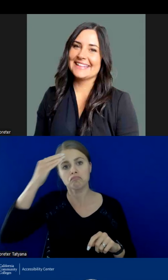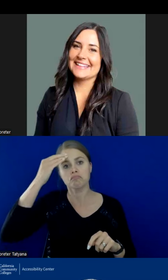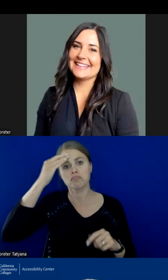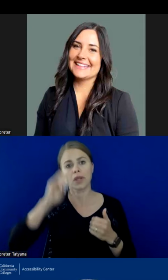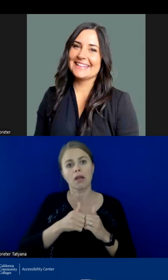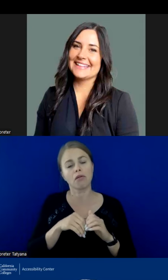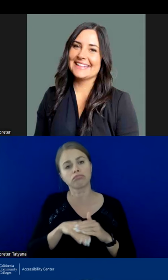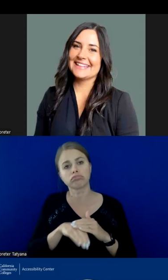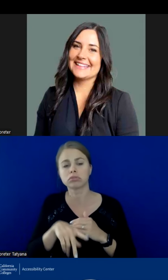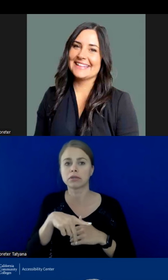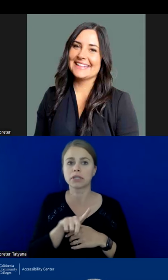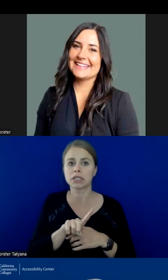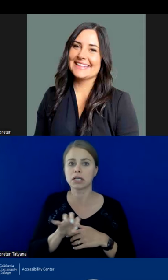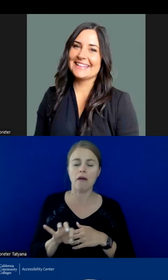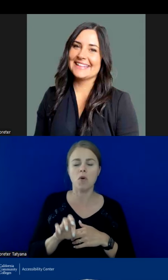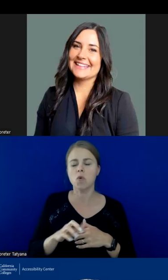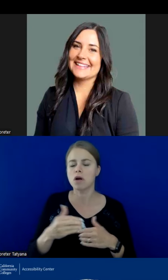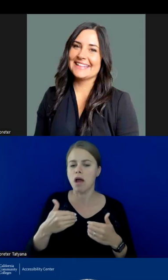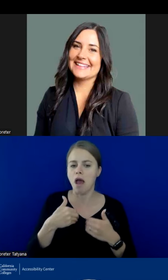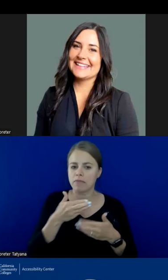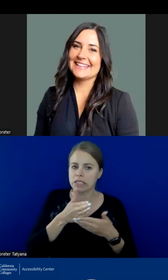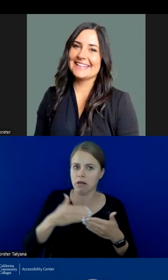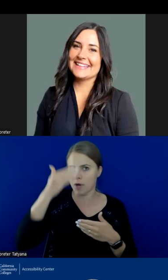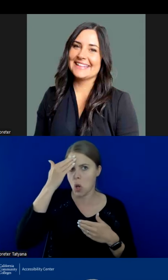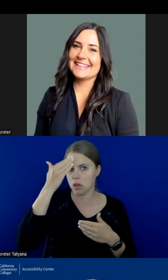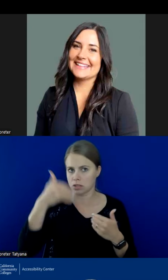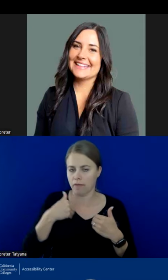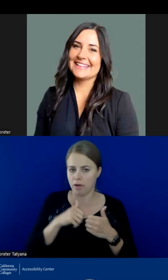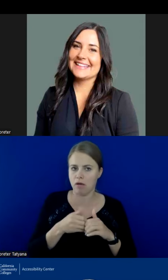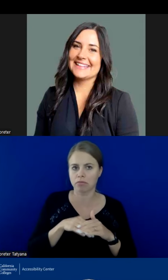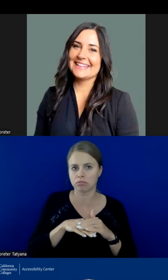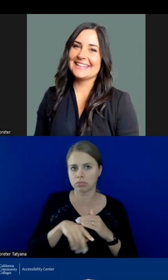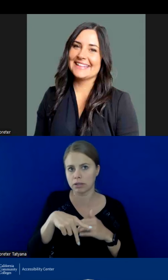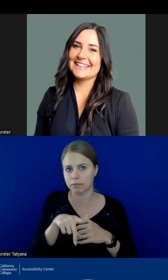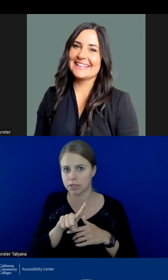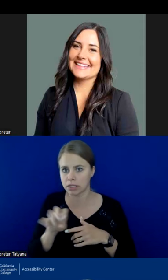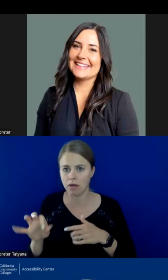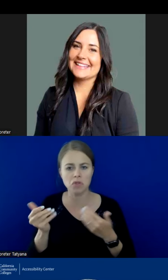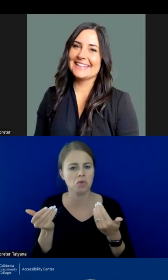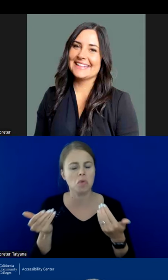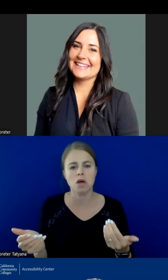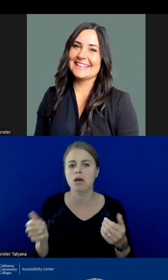or at least have some knowledge. So, feel free to post your findings,